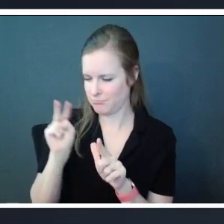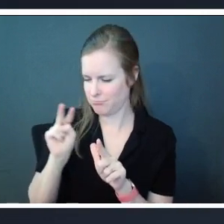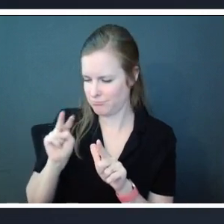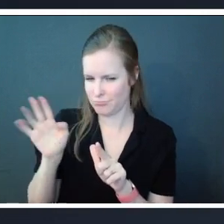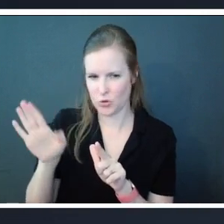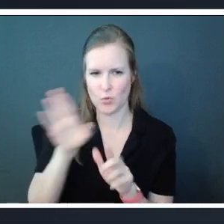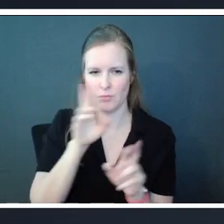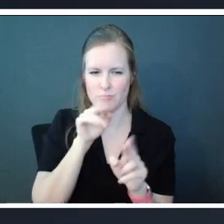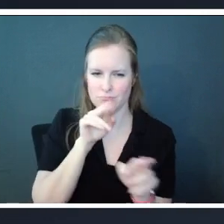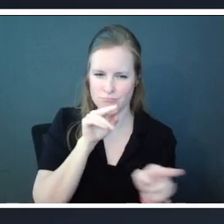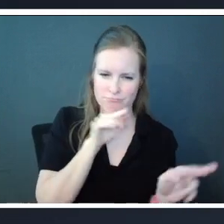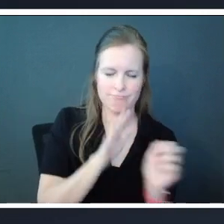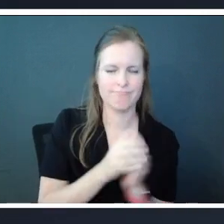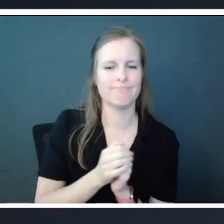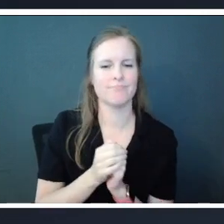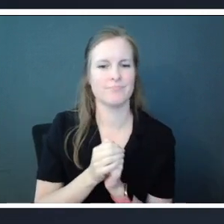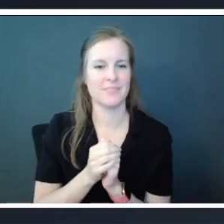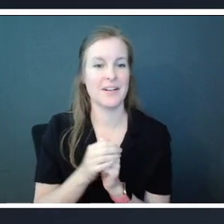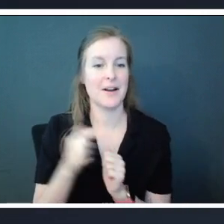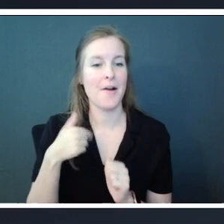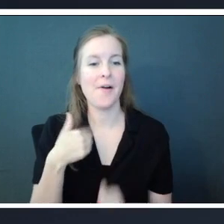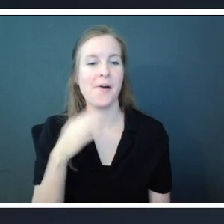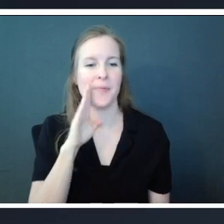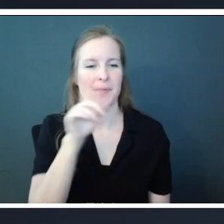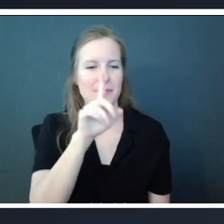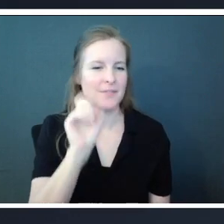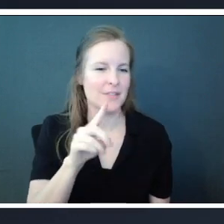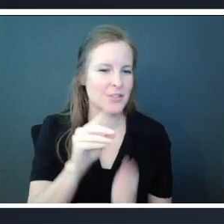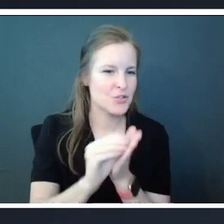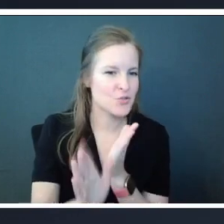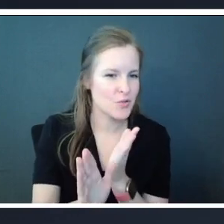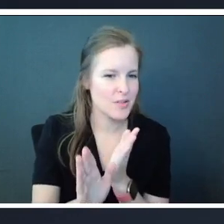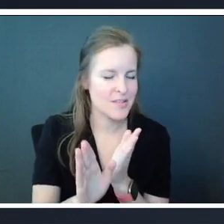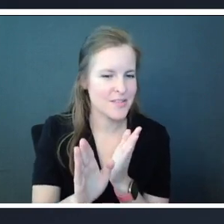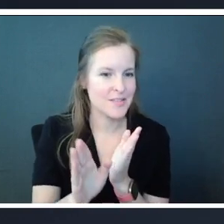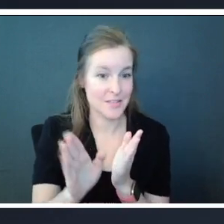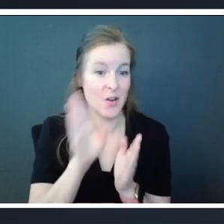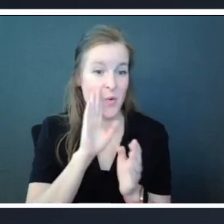gather their answers and responses and I'm able to give them real time feedback and even say some